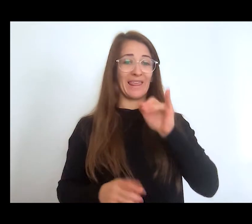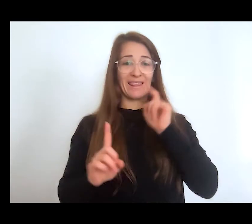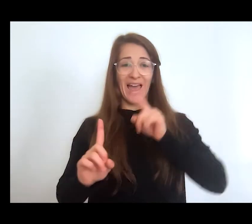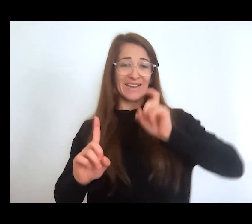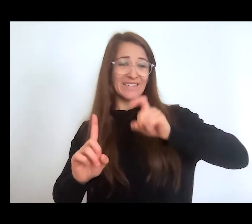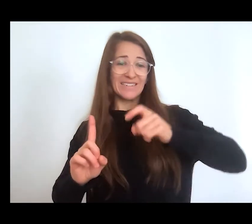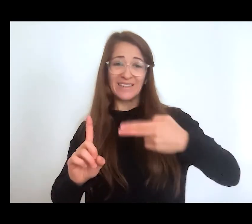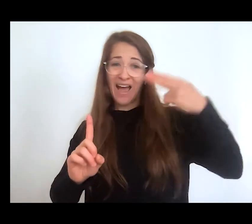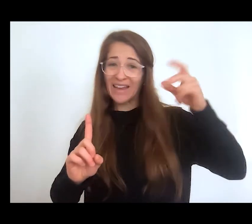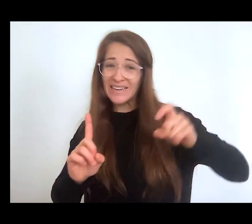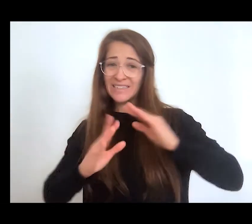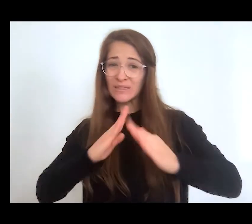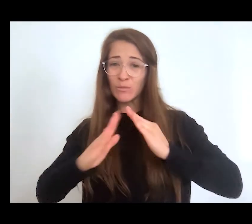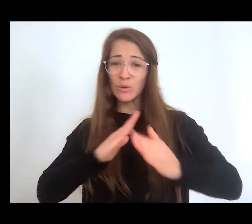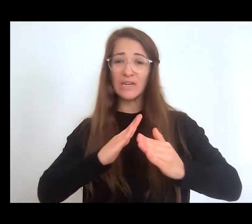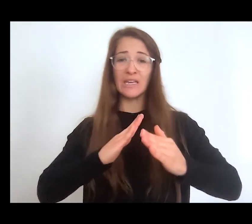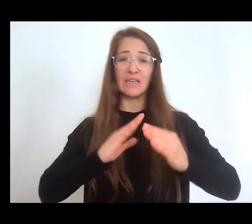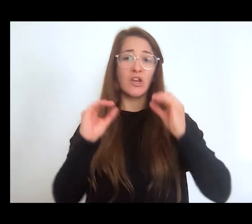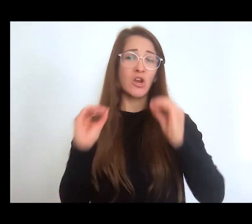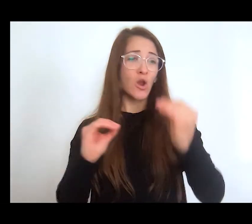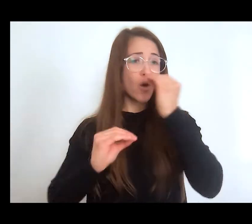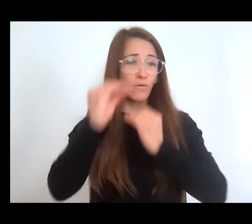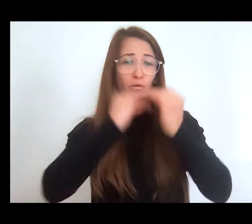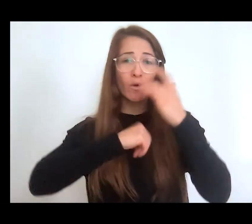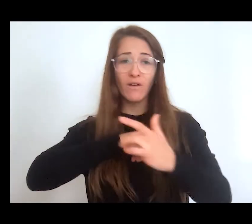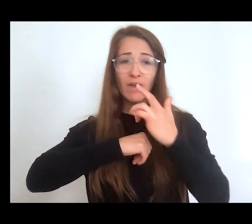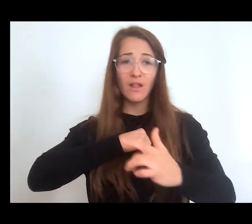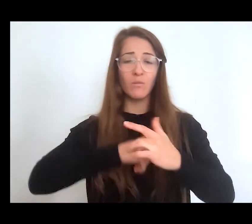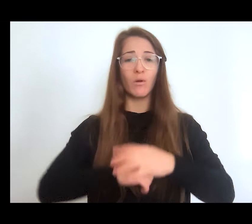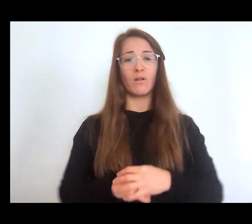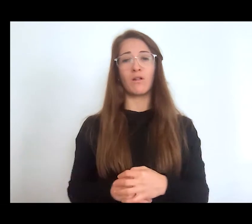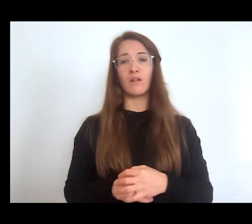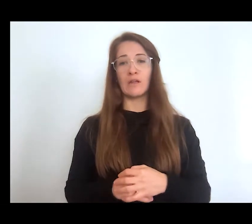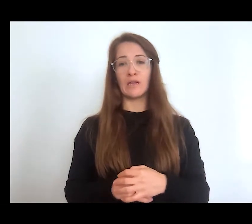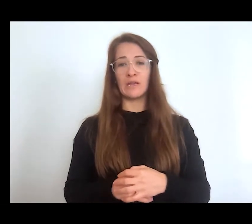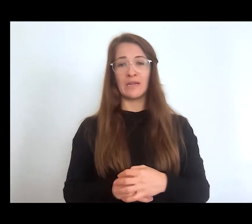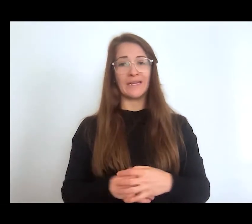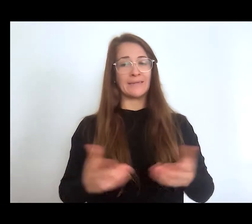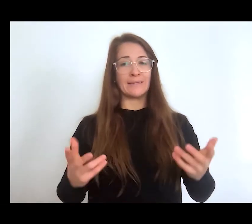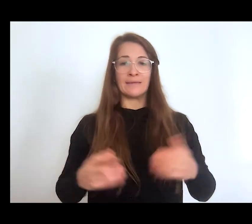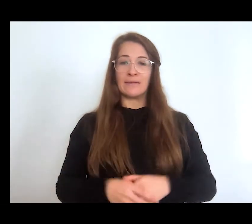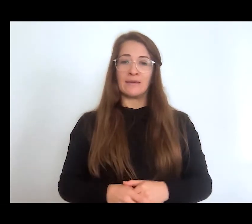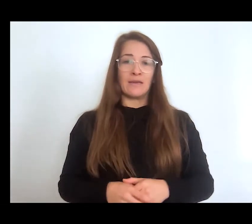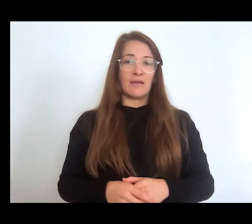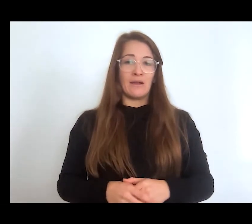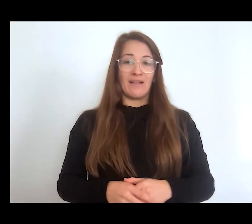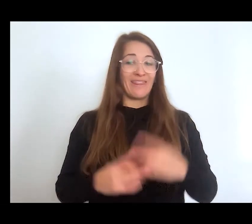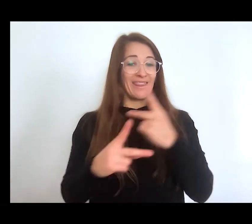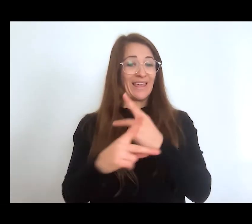WHICH WAS IN THE HIGH NEEDS COMMUNITY, FOOD SUPPLY, YOU